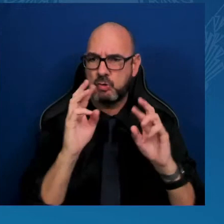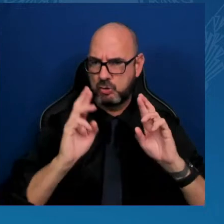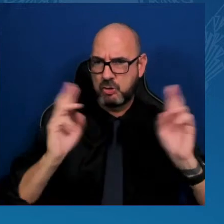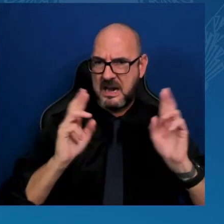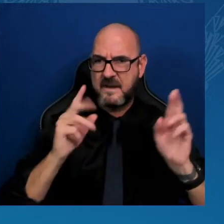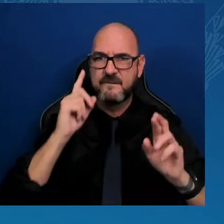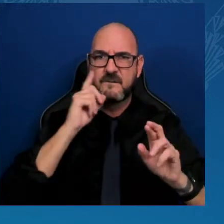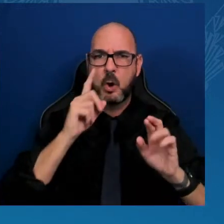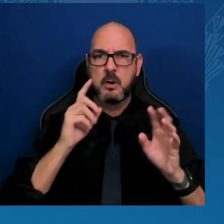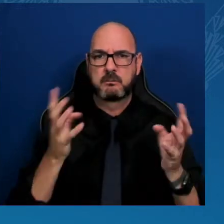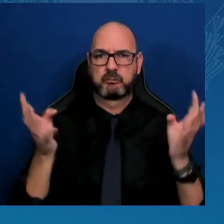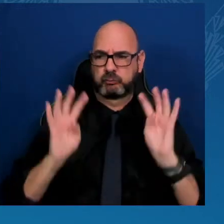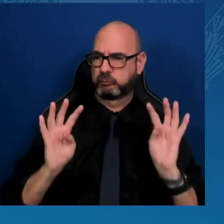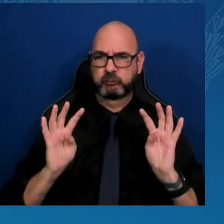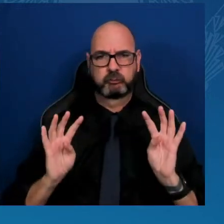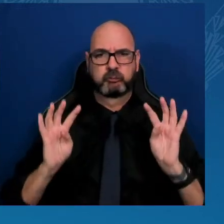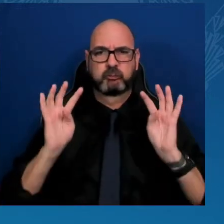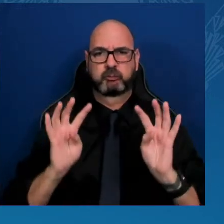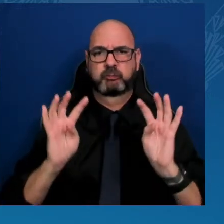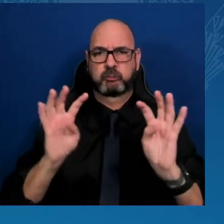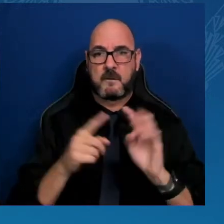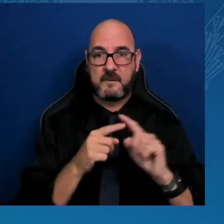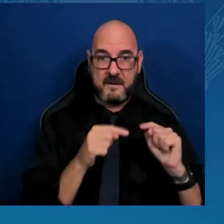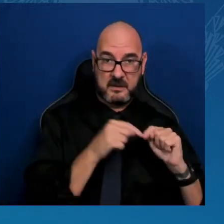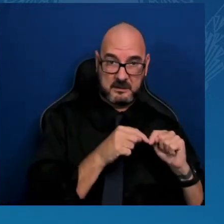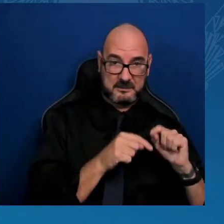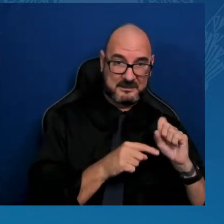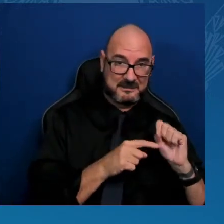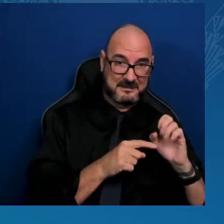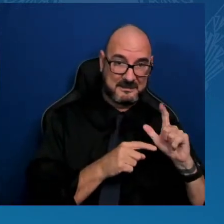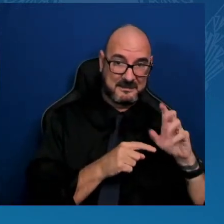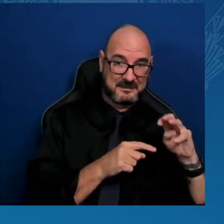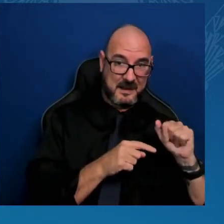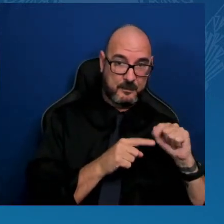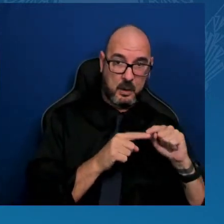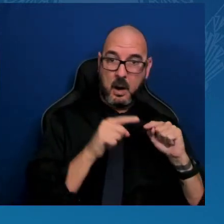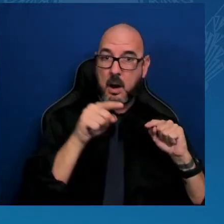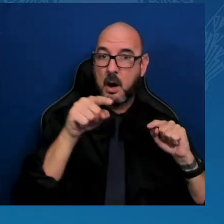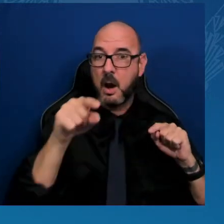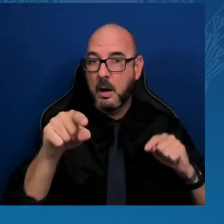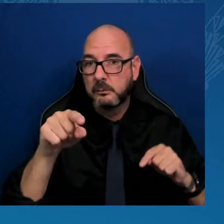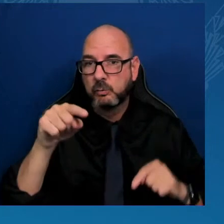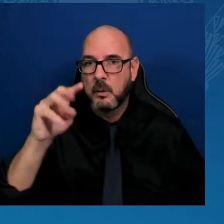Generation after generation, members of this church --